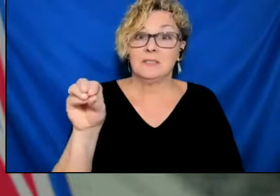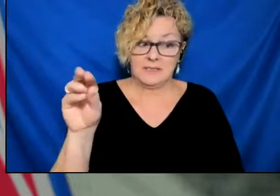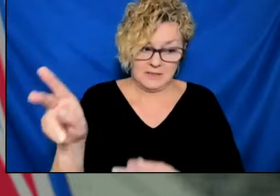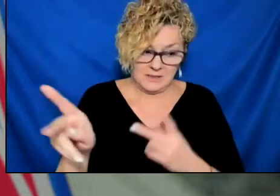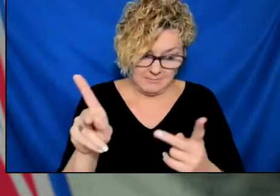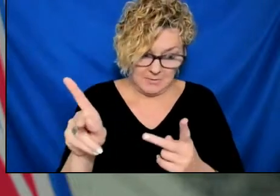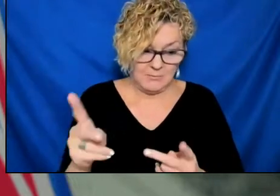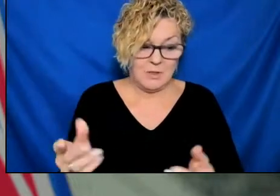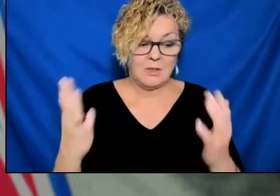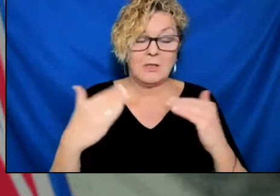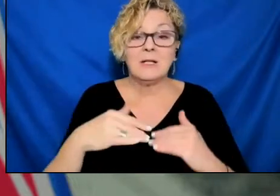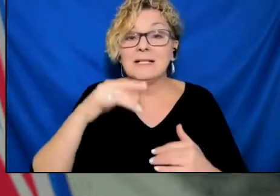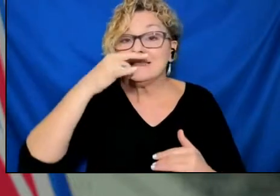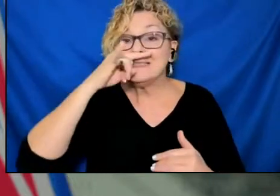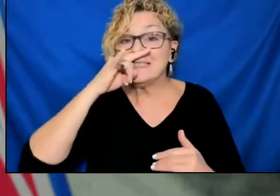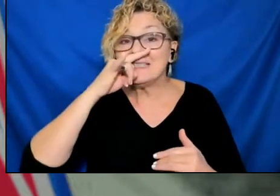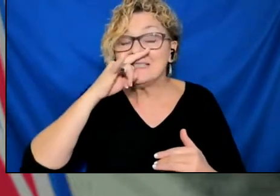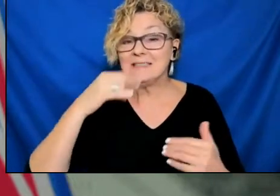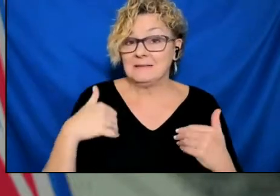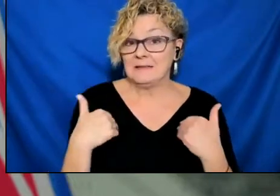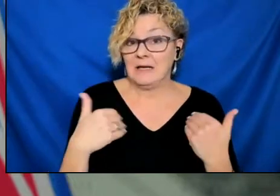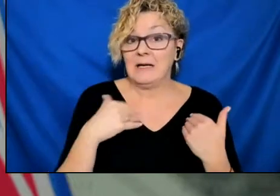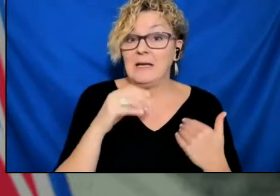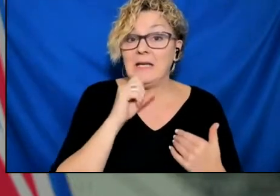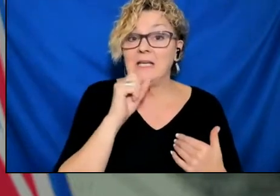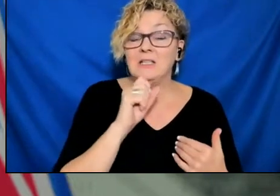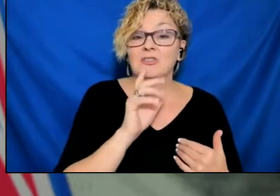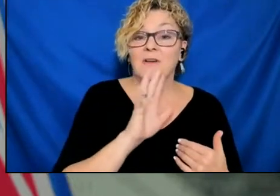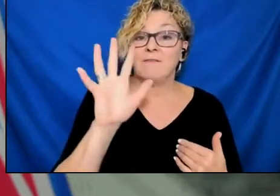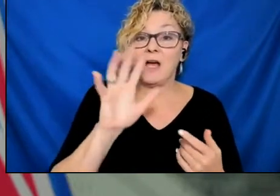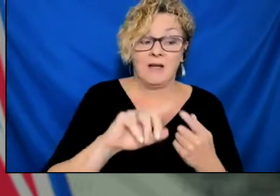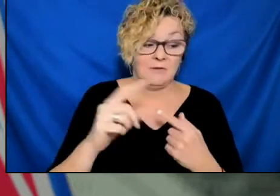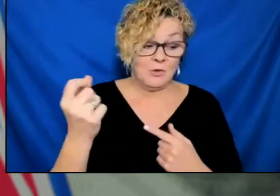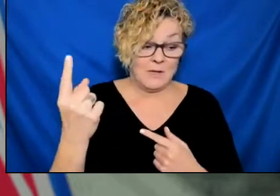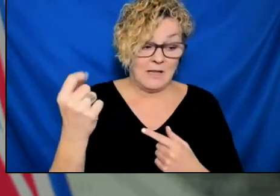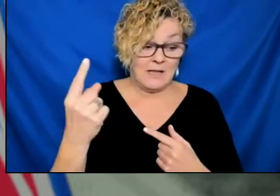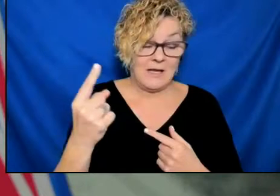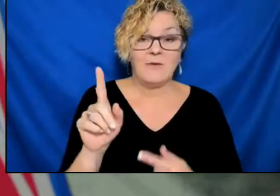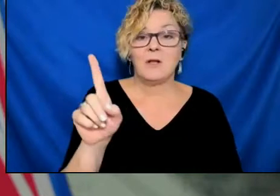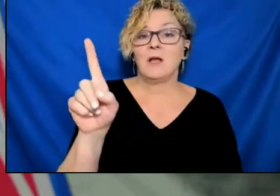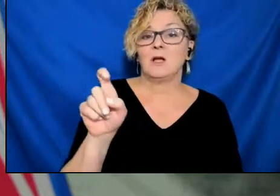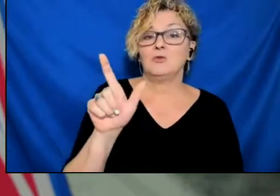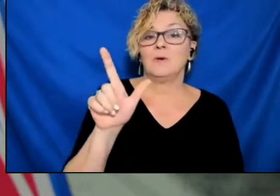11, now vaccinated with their